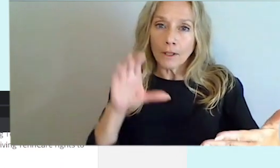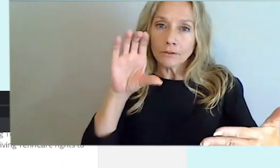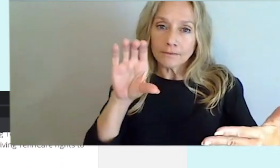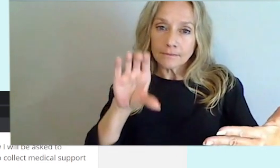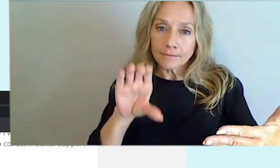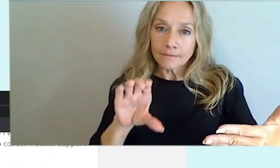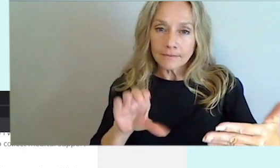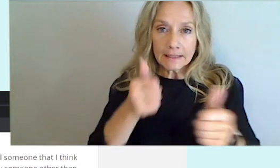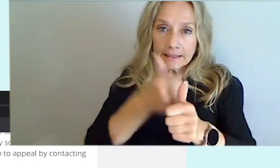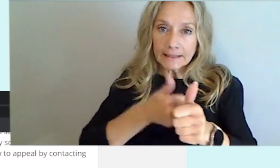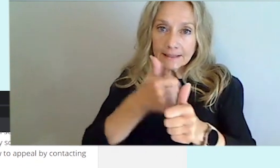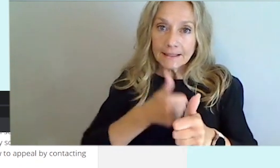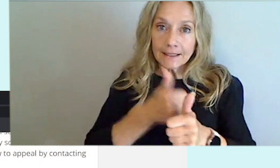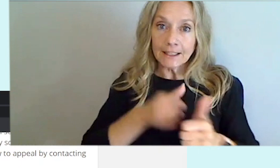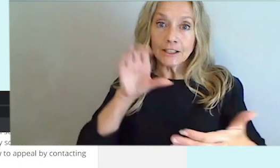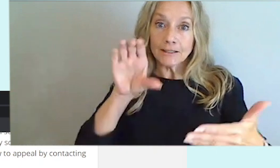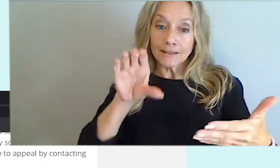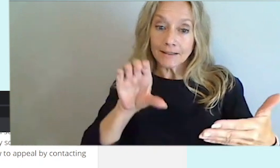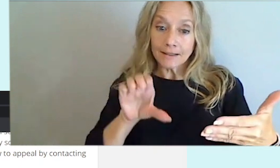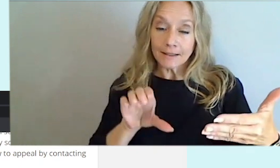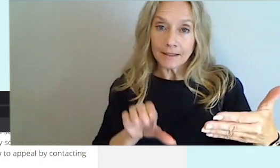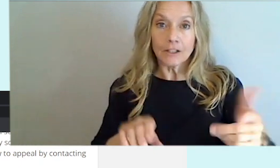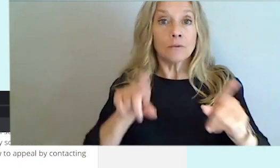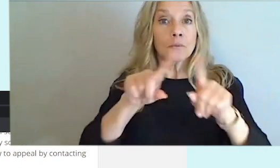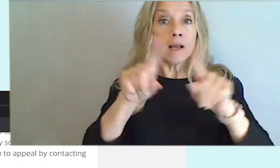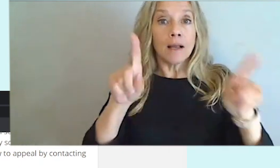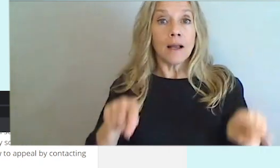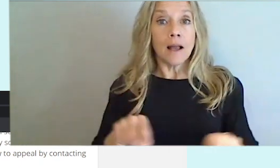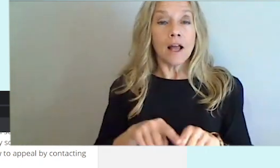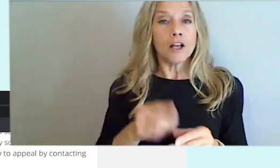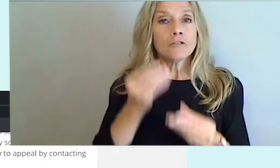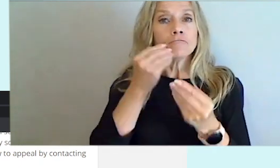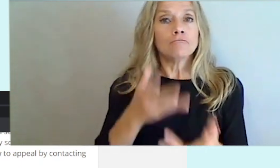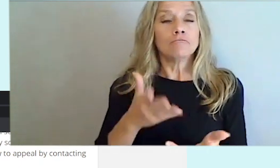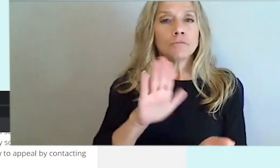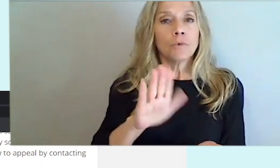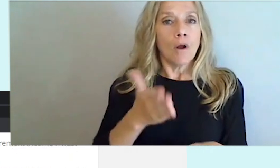This page tells you about rights, responsibilities and penalties,